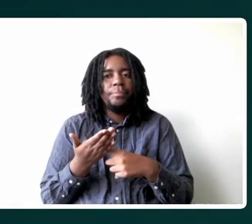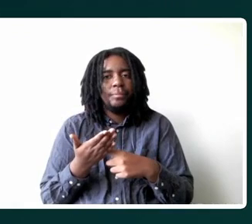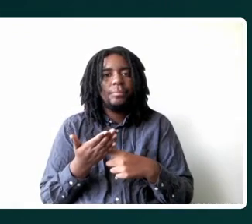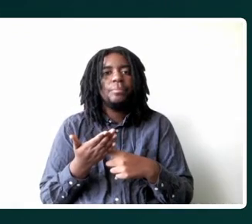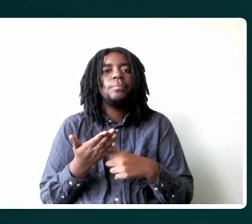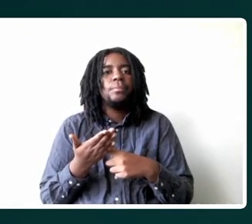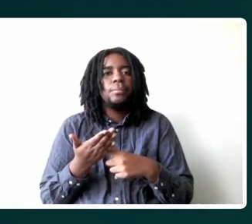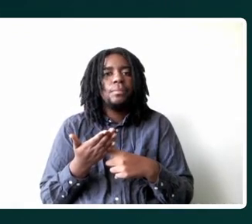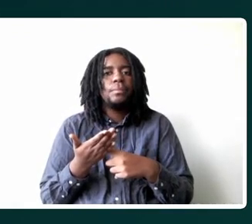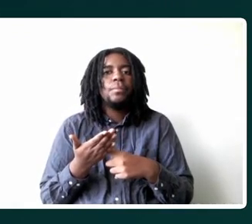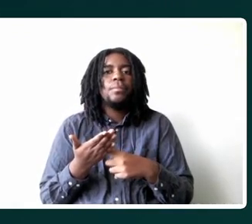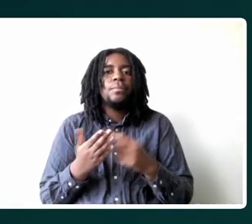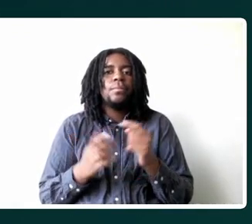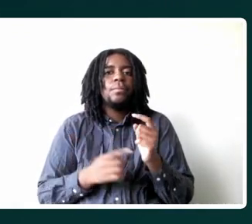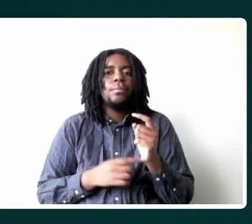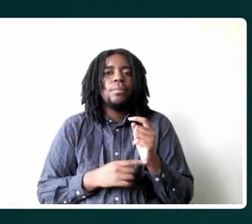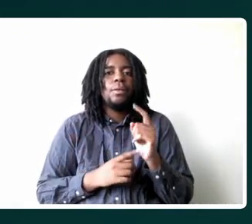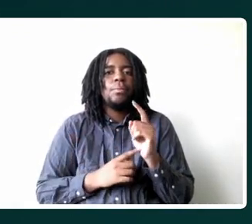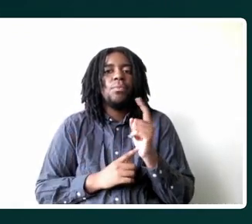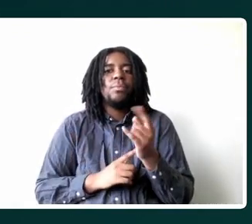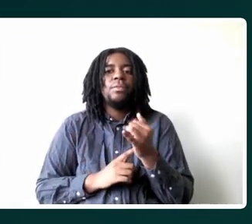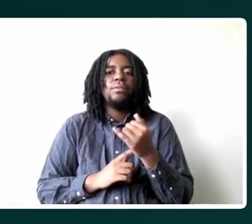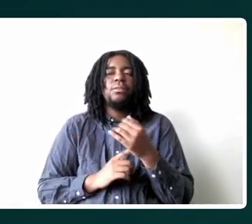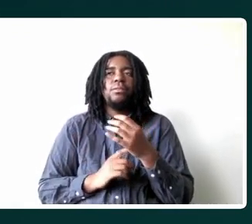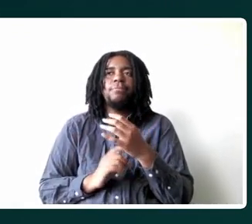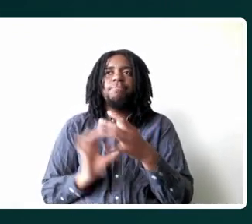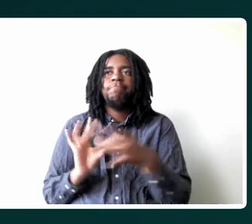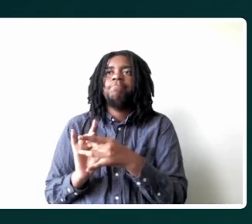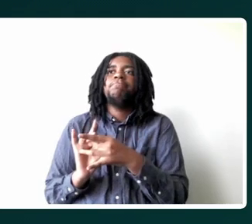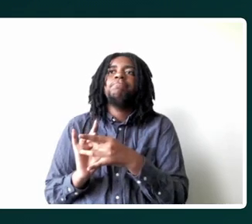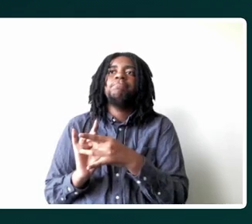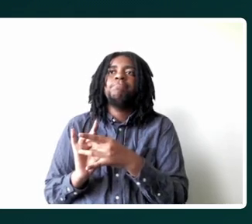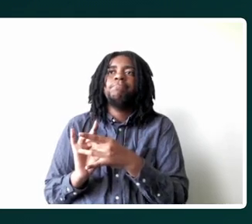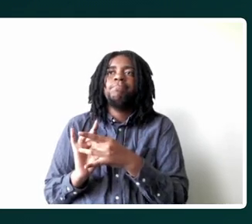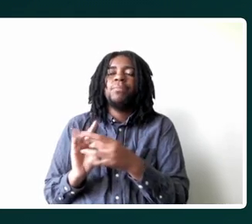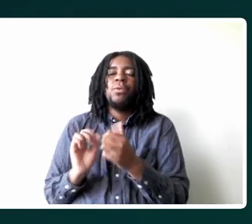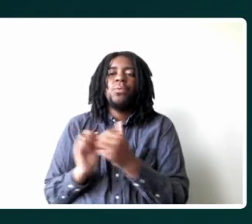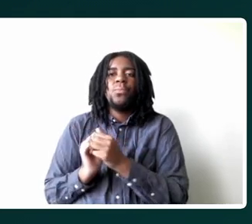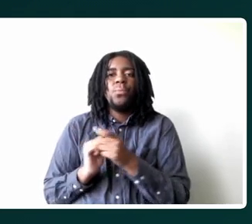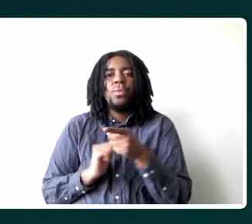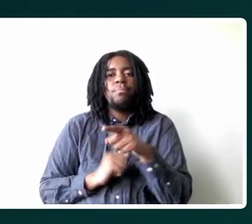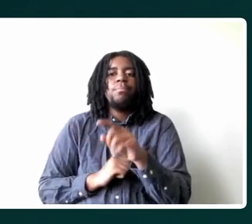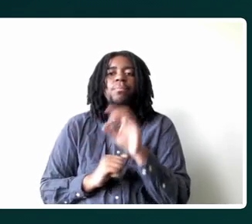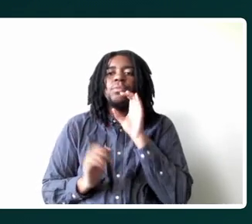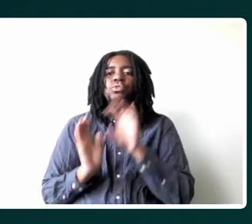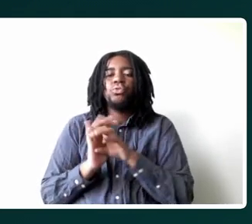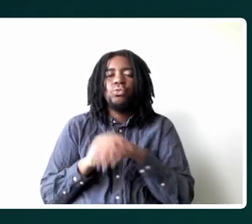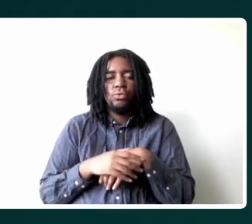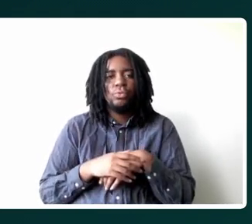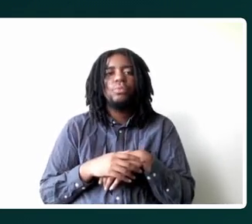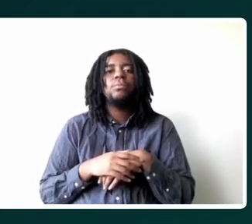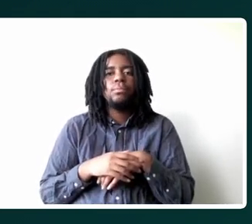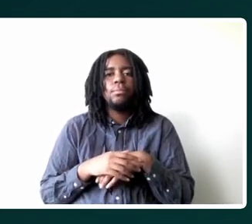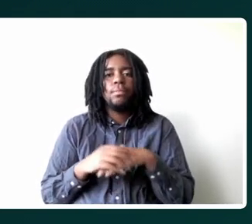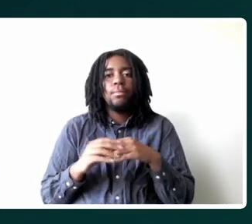of identifying or connecting with this. And then on the bottom left, a really sweet